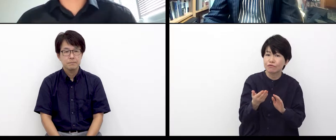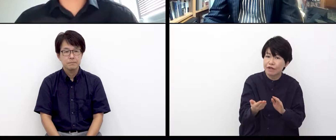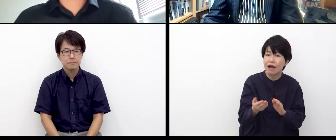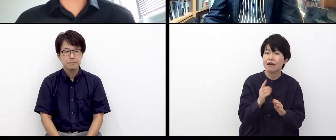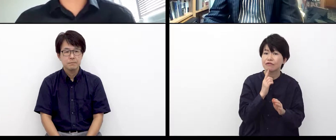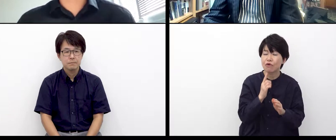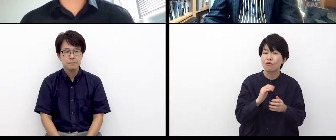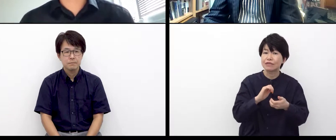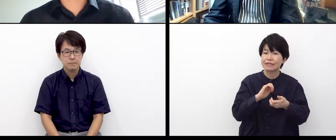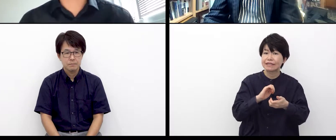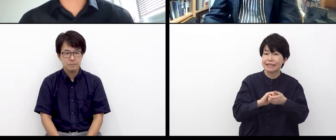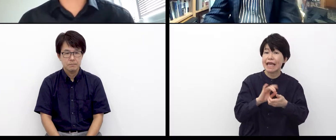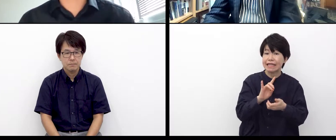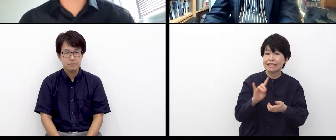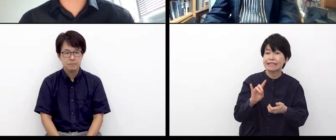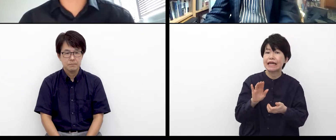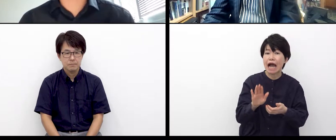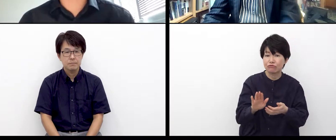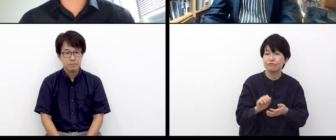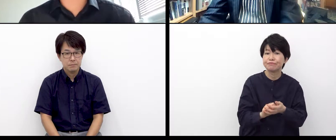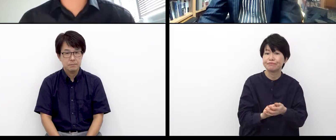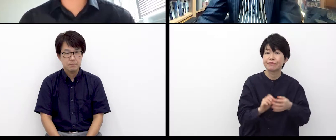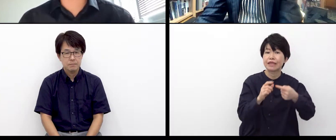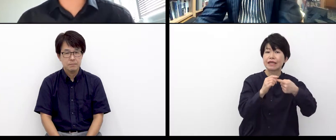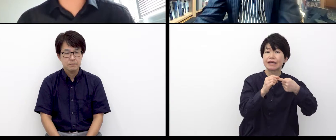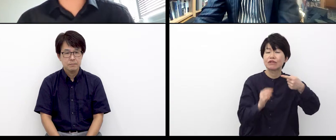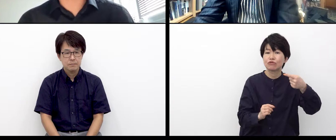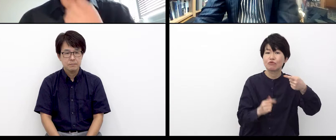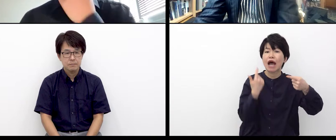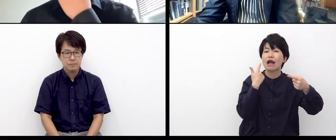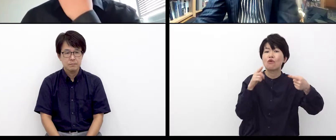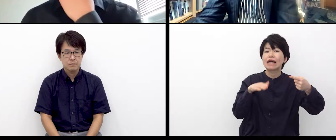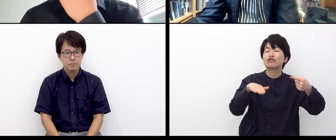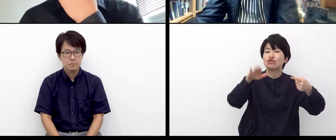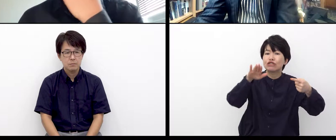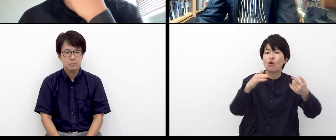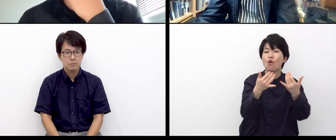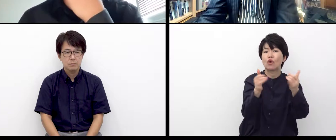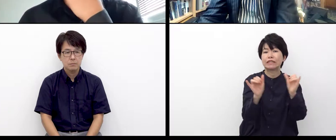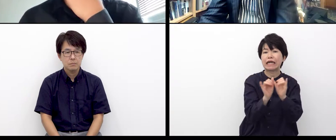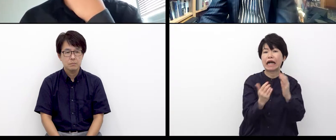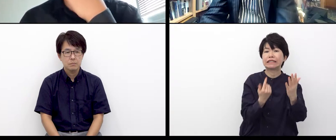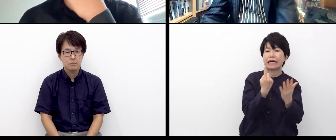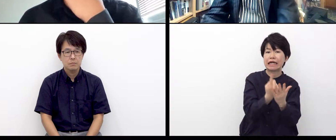It means that, firstly, they haven’t had any social involvement for more than 6 months;